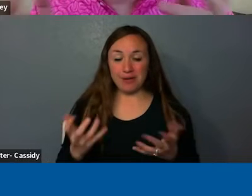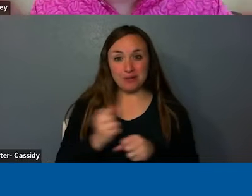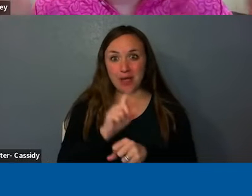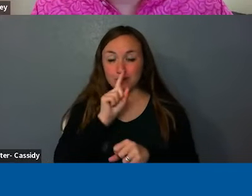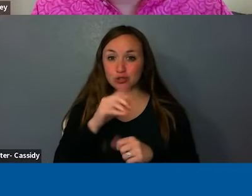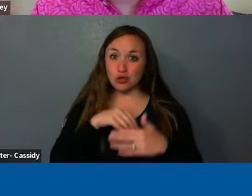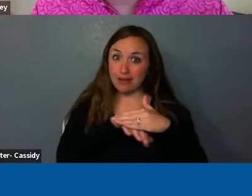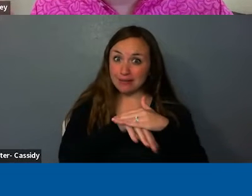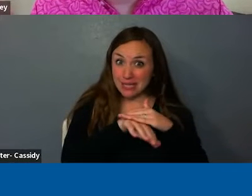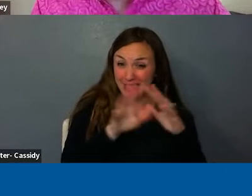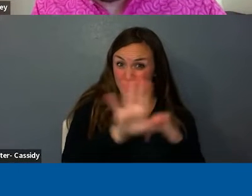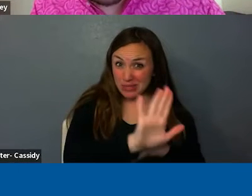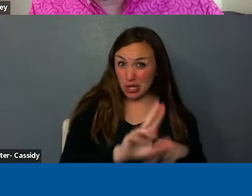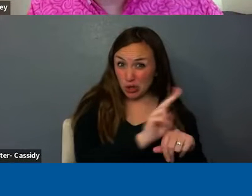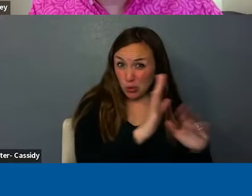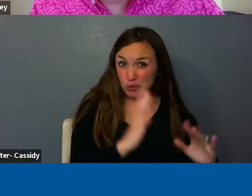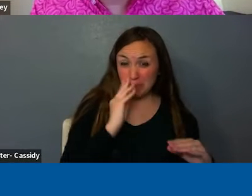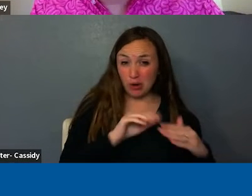although ideally, you know, you can actually do both.